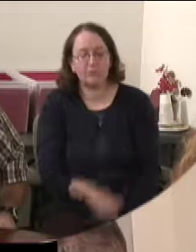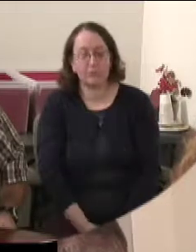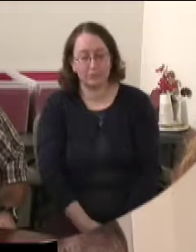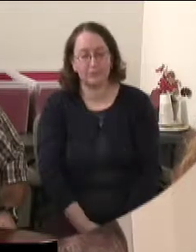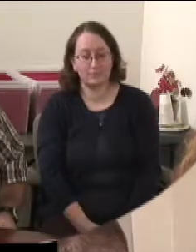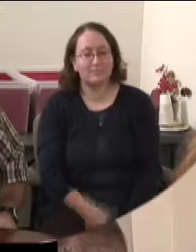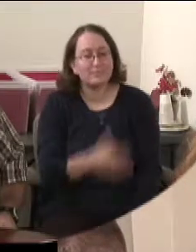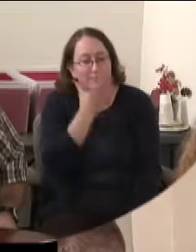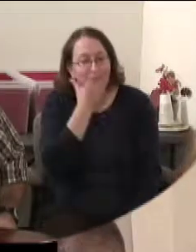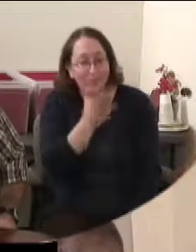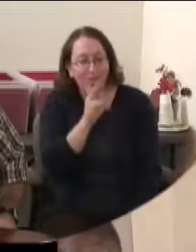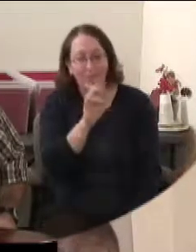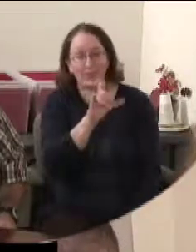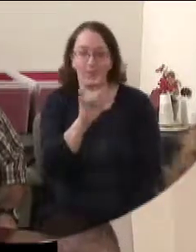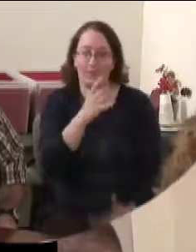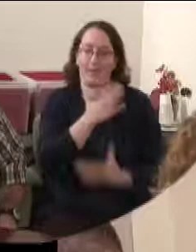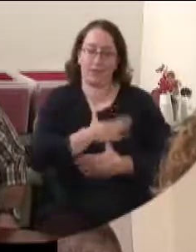Steven: Well, thank you Kelly. I appreciate it. Kelly: Thanks.